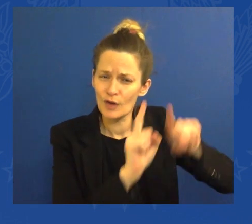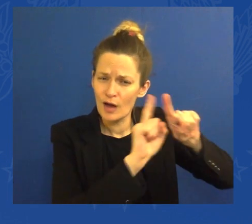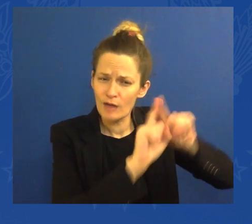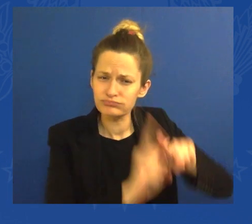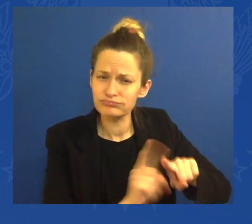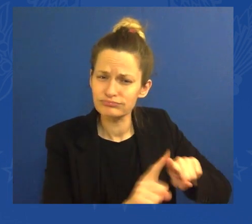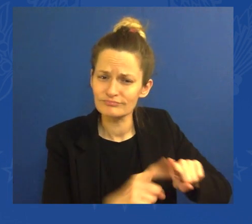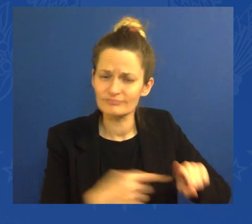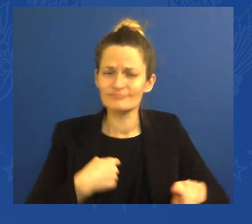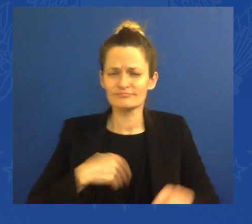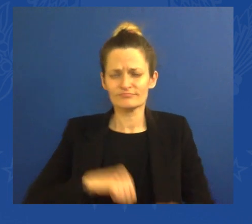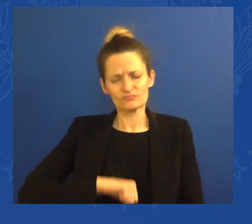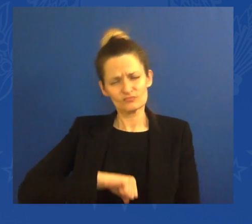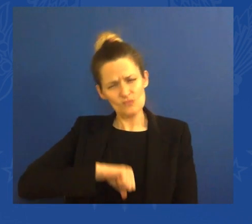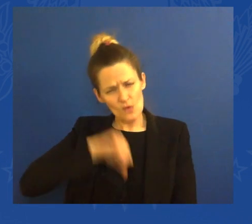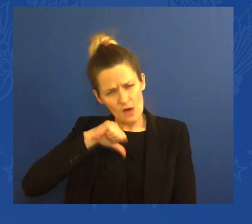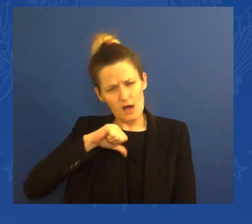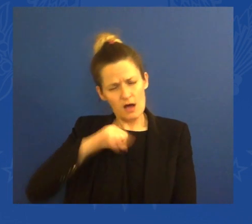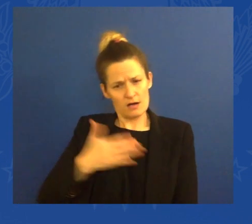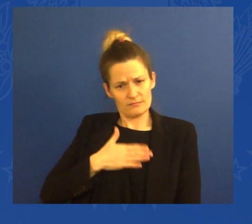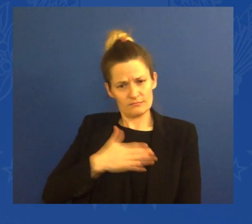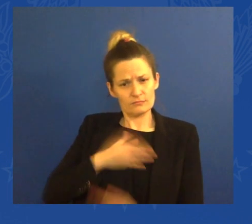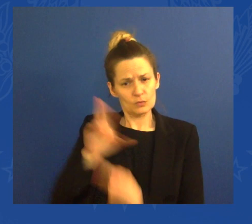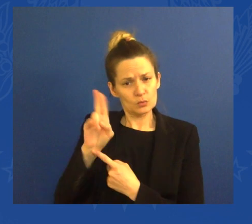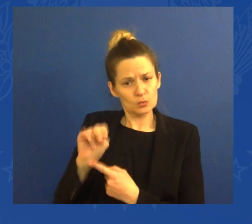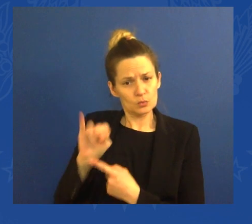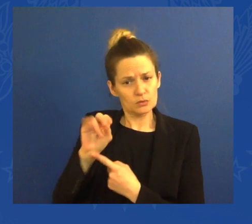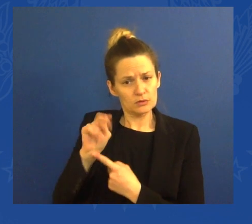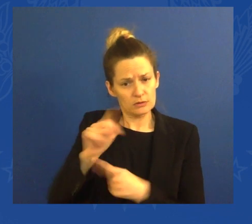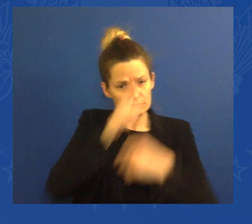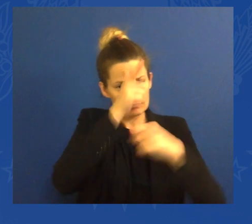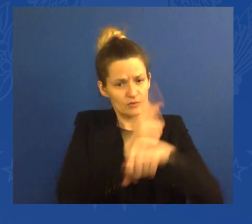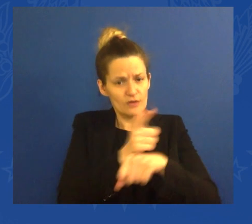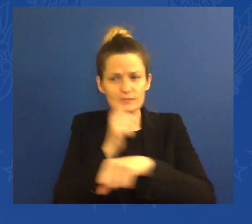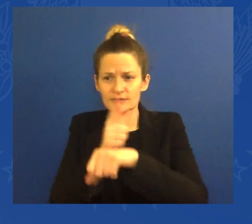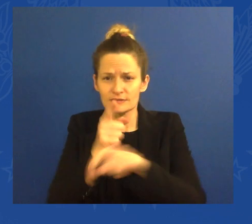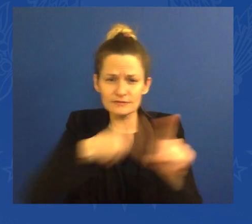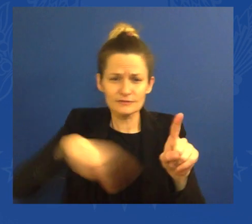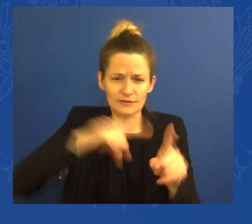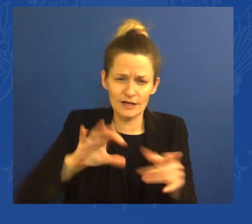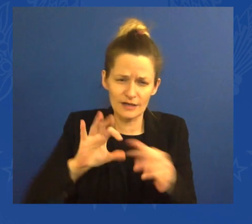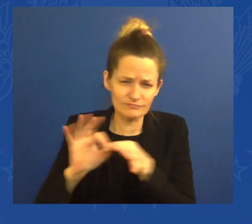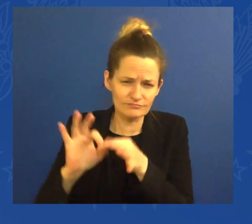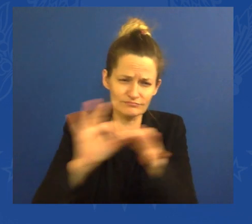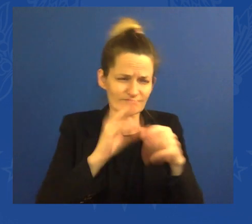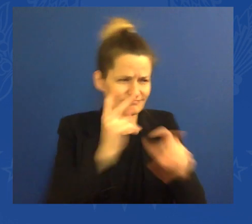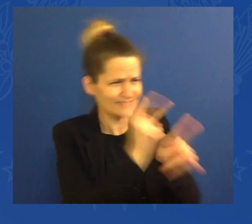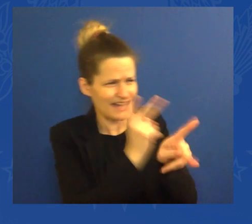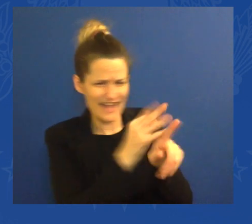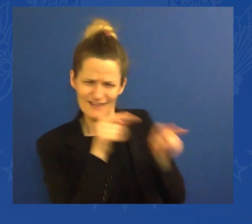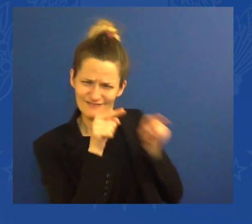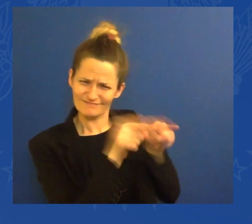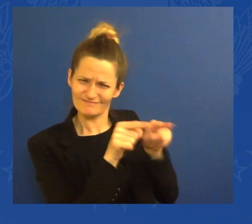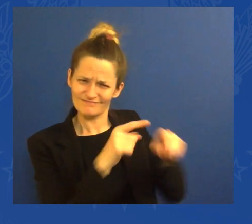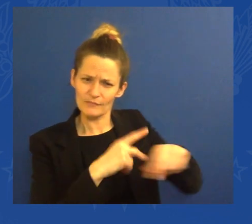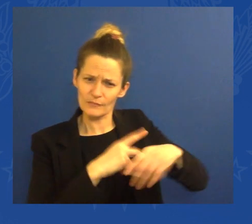and it's not just to make them look good. It's to keep them strong, safe and protected from corrosion.